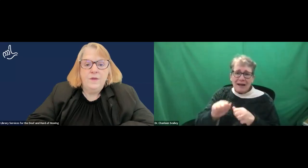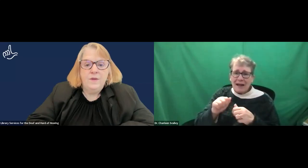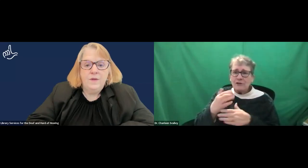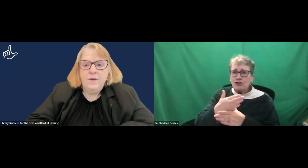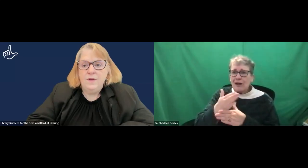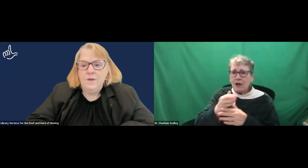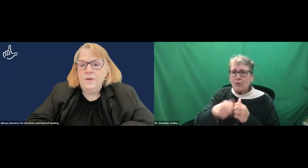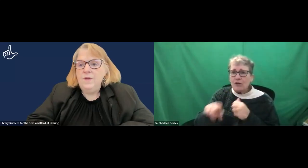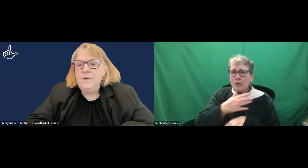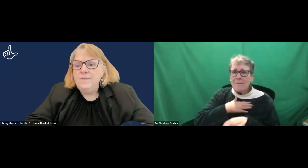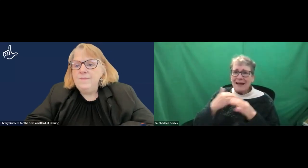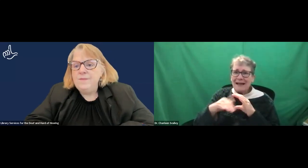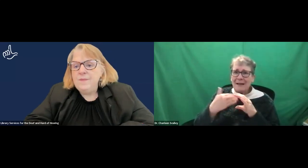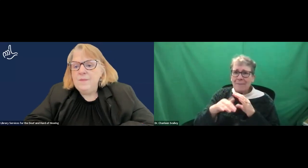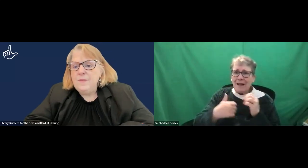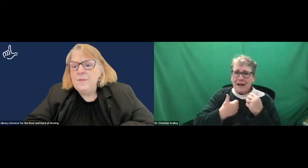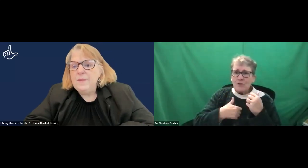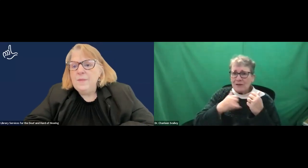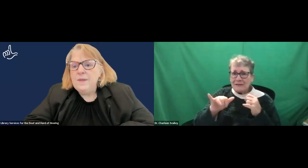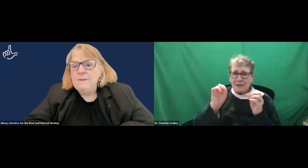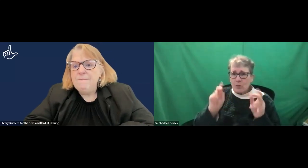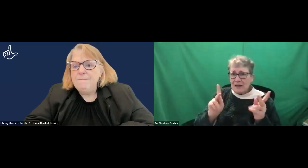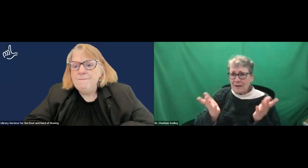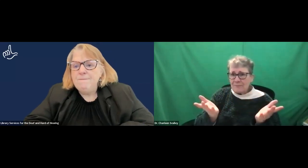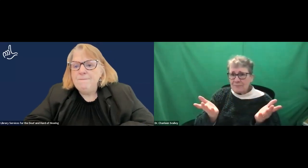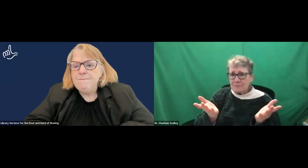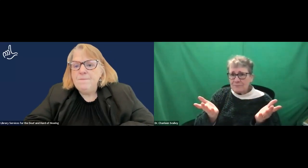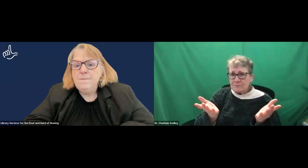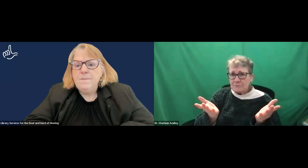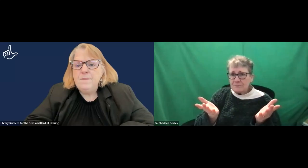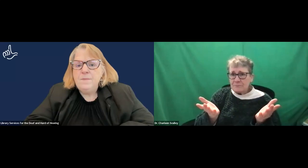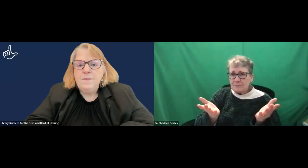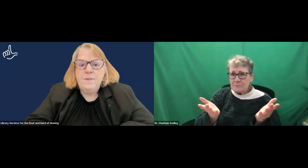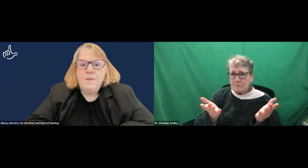But for now, I can share with all of you my current email address, if that's okay.